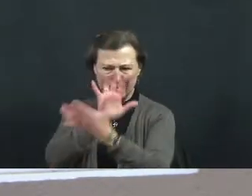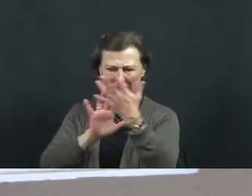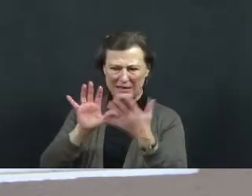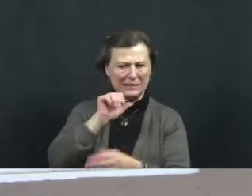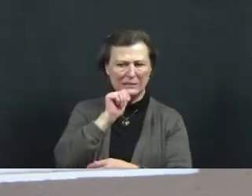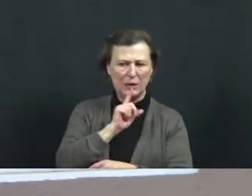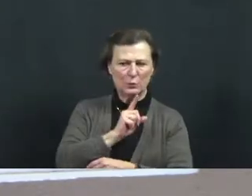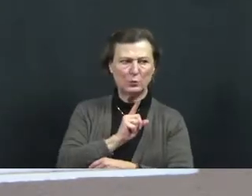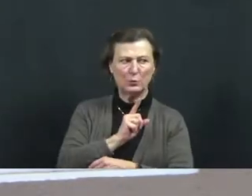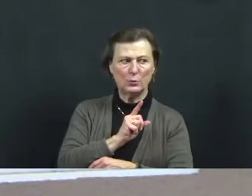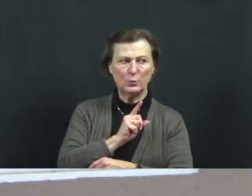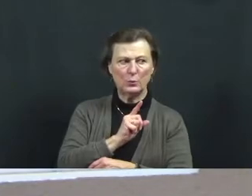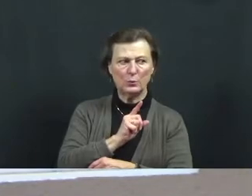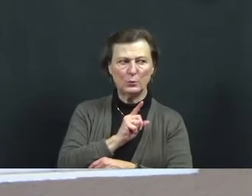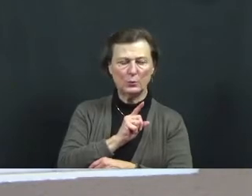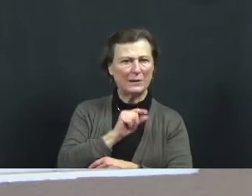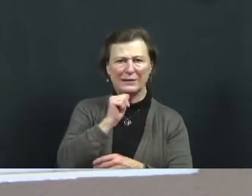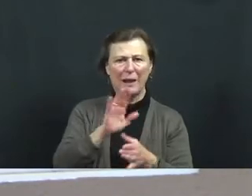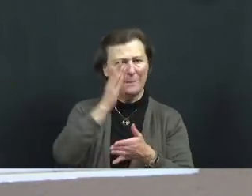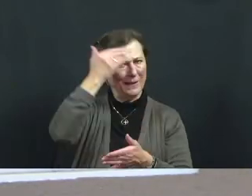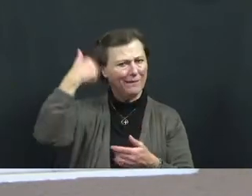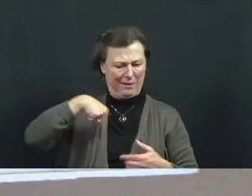because we are inherently bad.